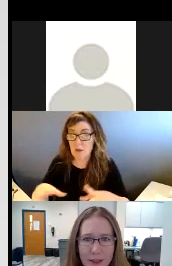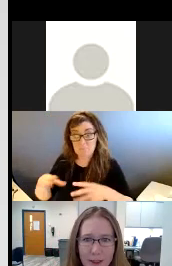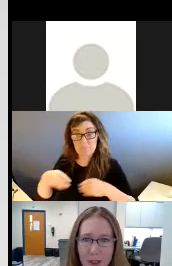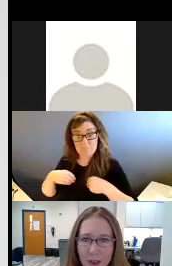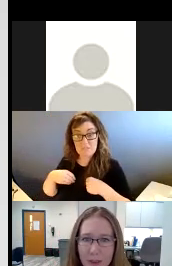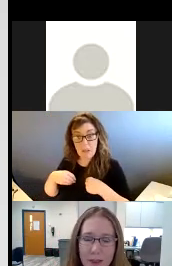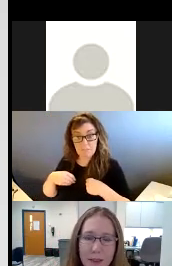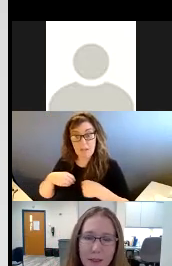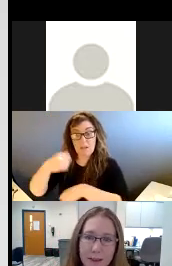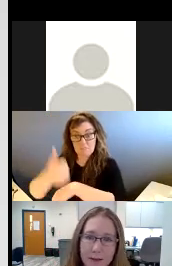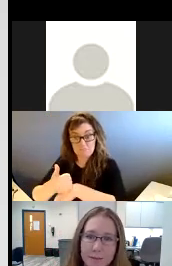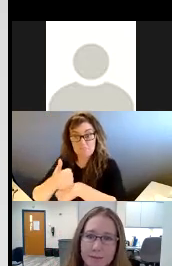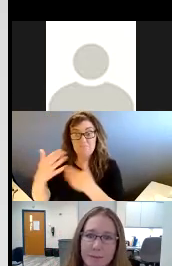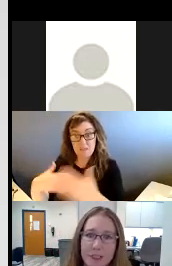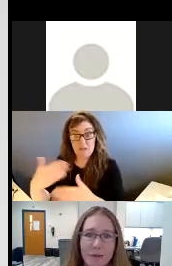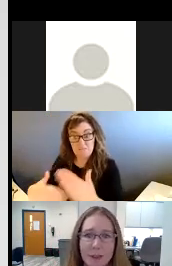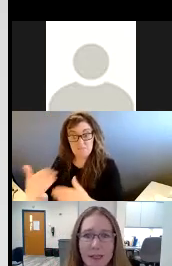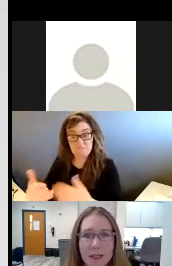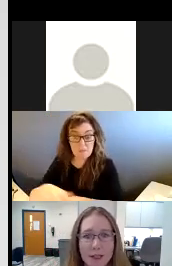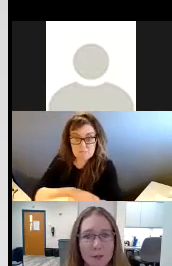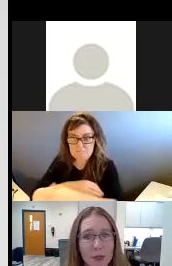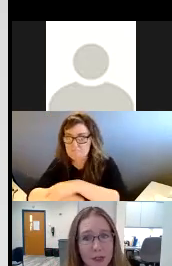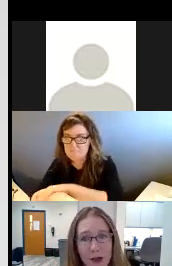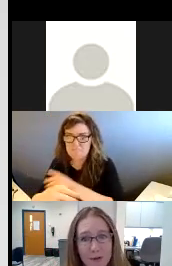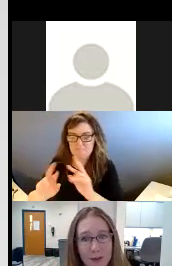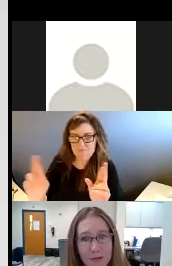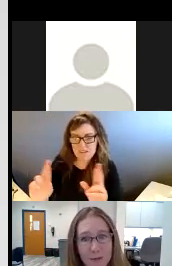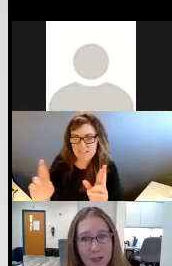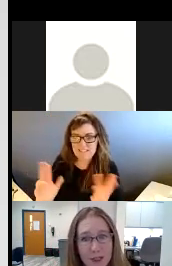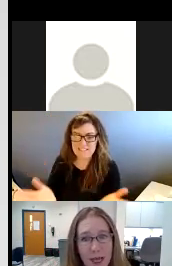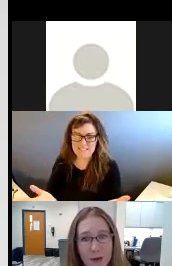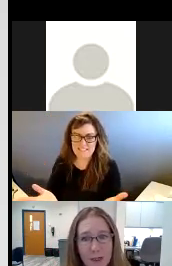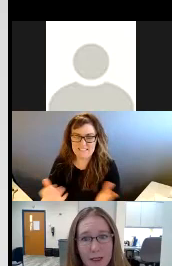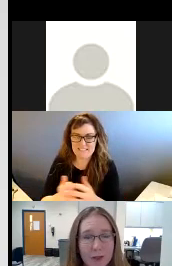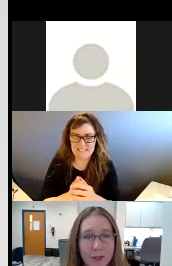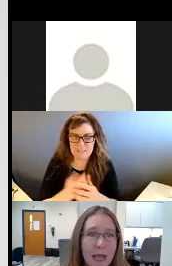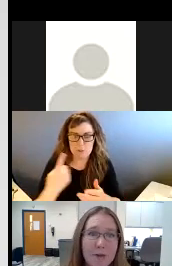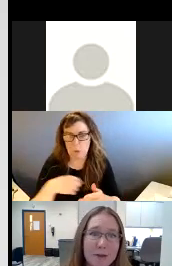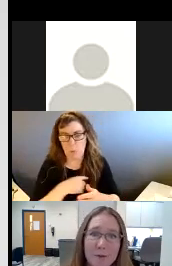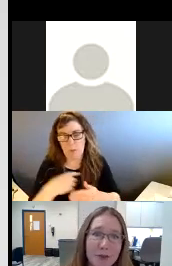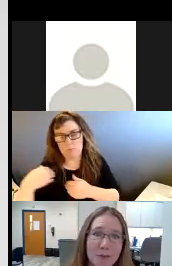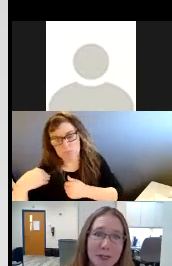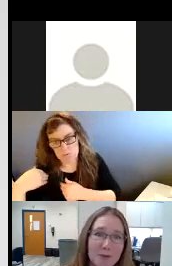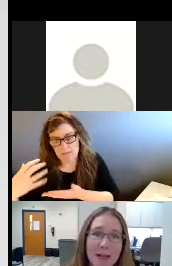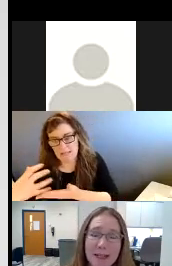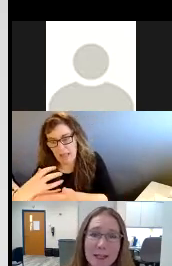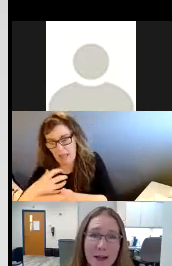OF HESITATION. IT DEFINITELY TAKES THE BURDEN OFF OF THE INFORMATION GATHERING. THEY ARE STILL GATHERING THE INFORMATION, BUT IT'S